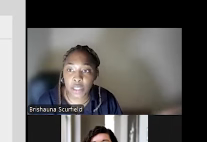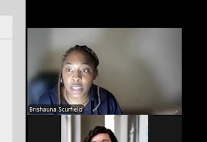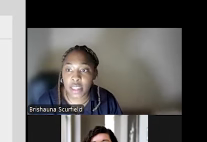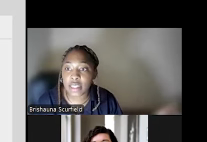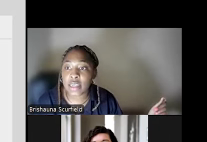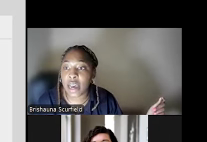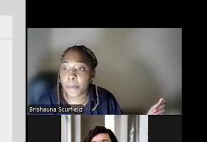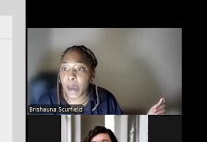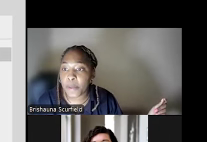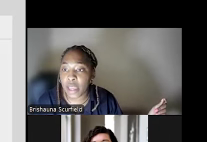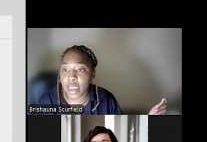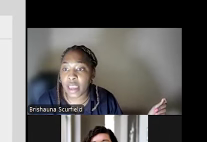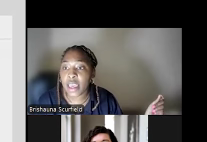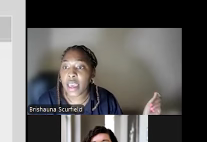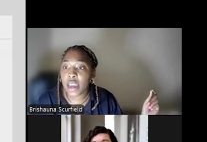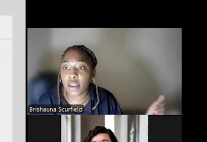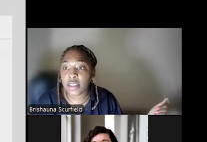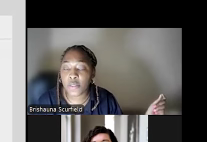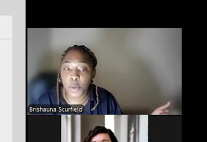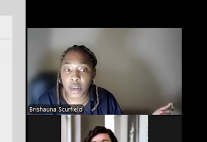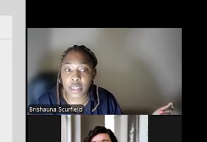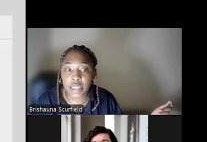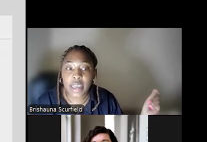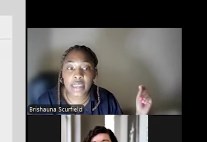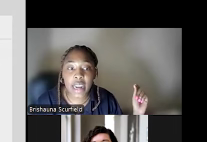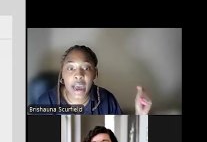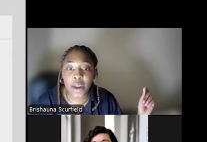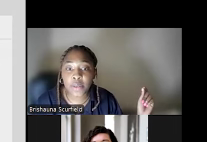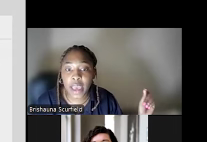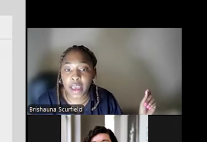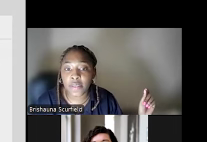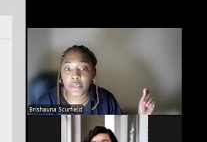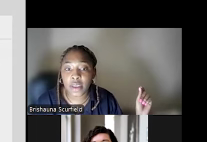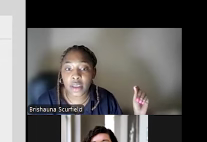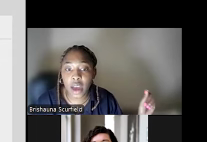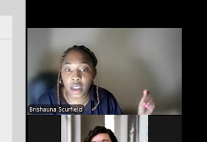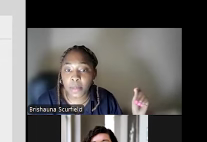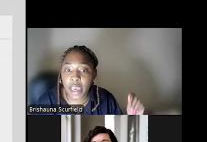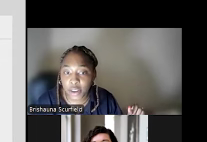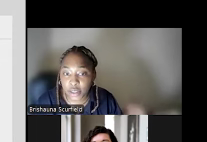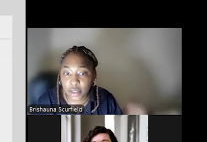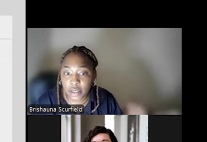mentioned that's not populating in our list of warnings is that I don't have column headers